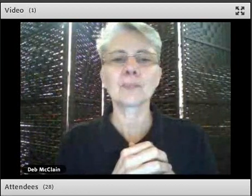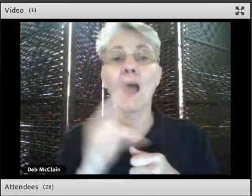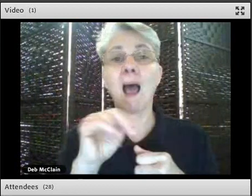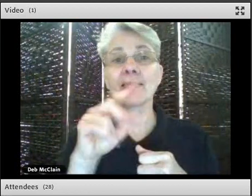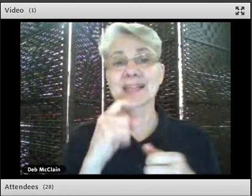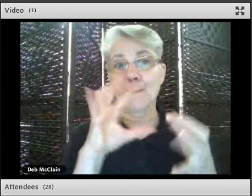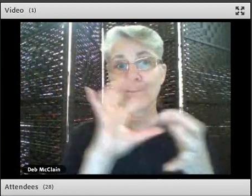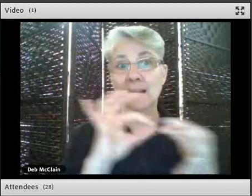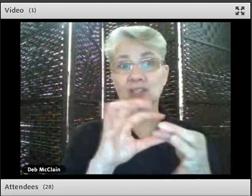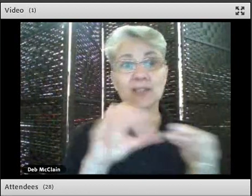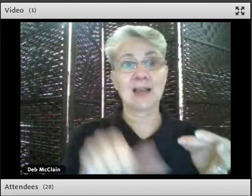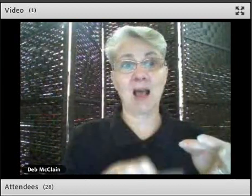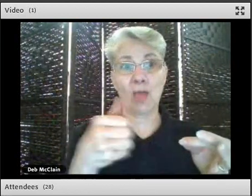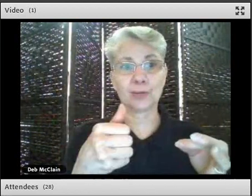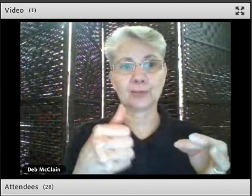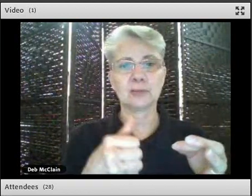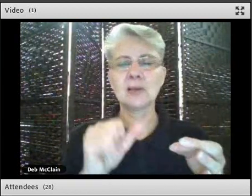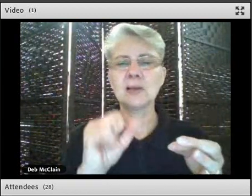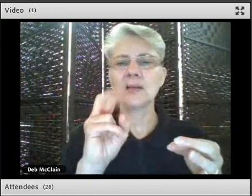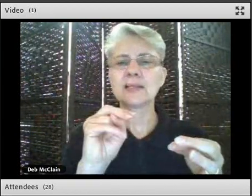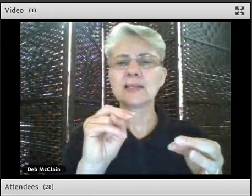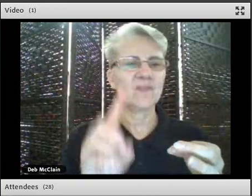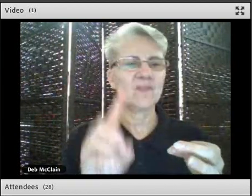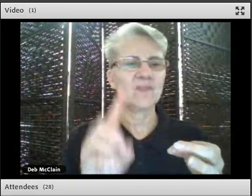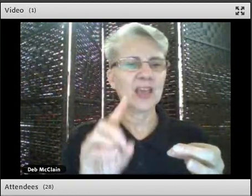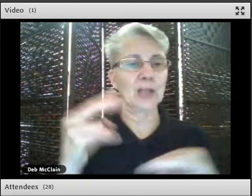We probably would see this more for audiocassettes.